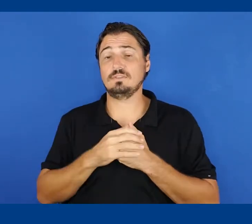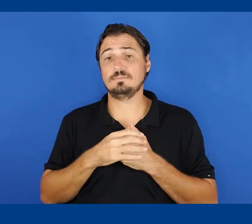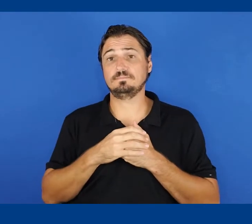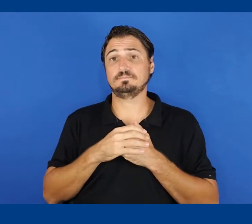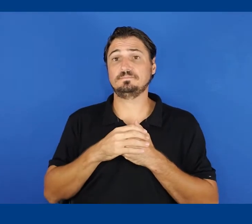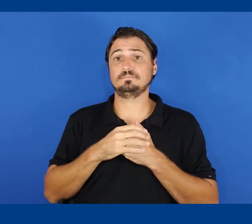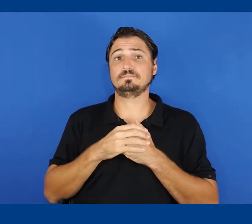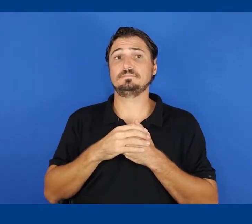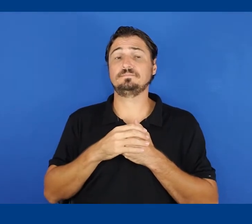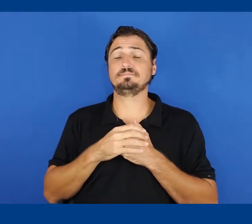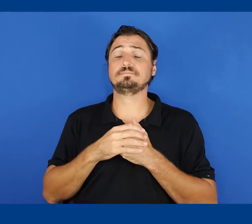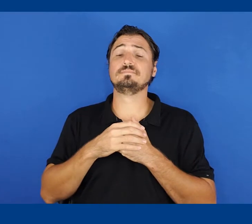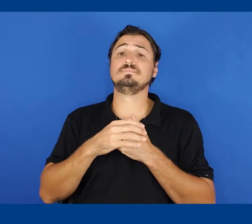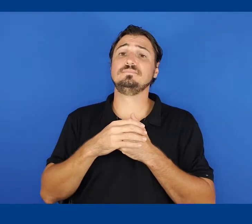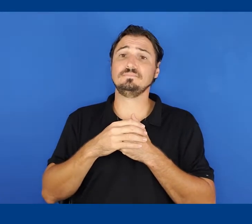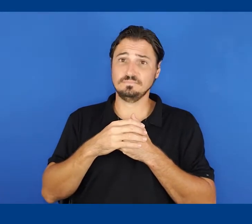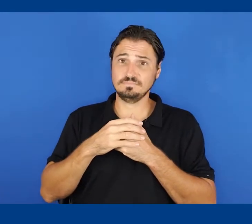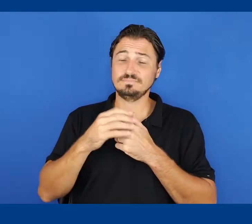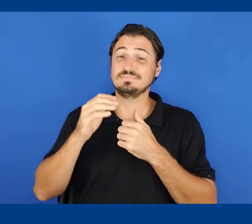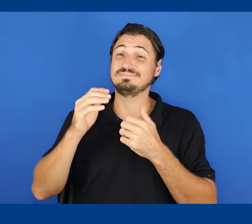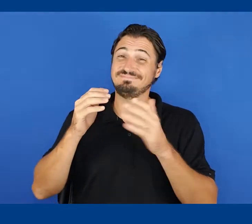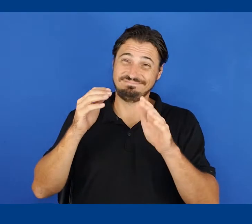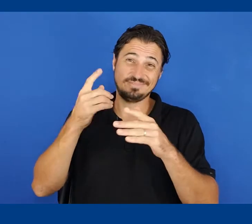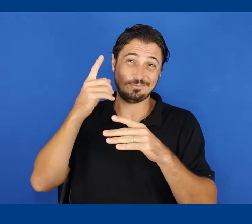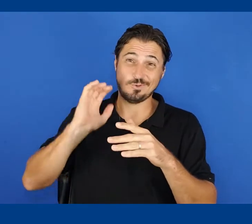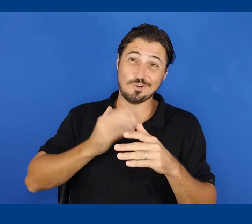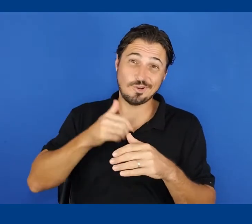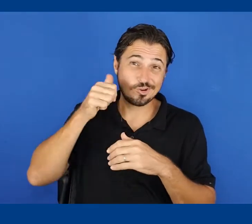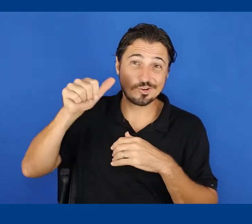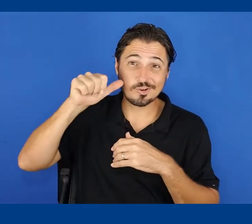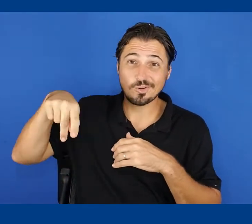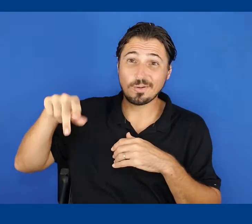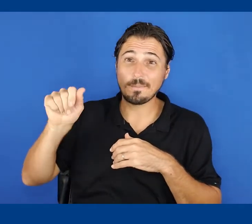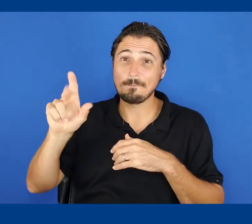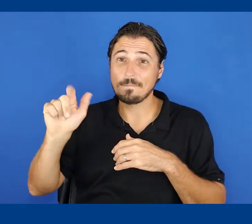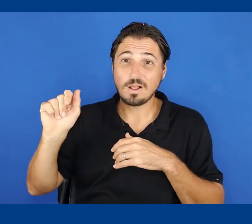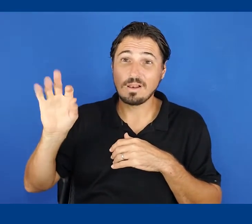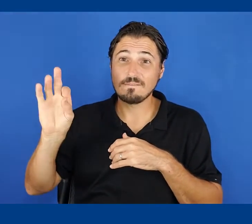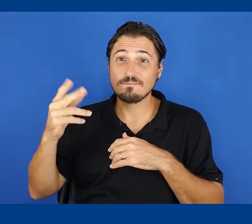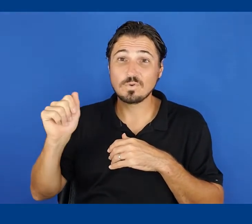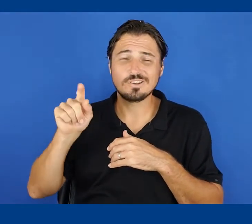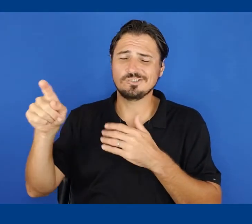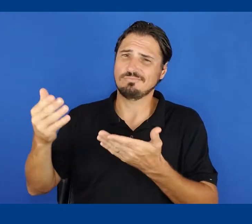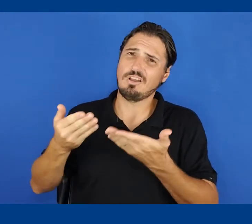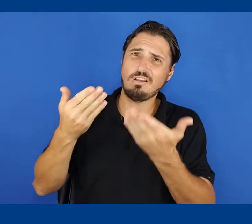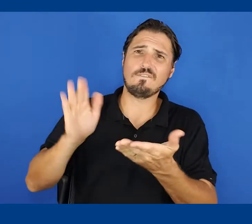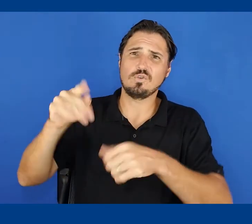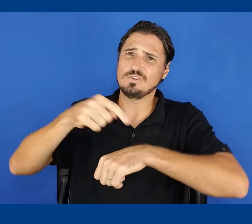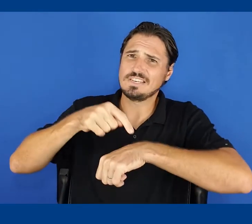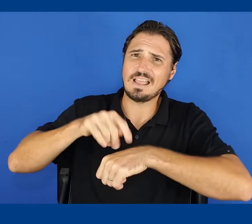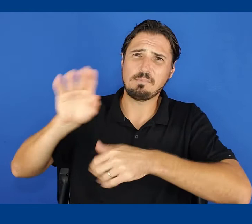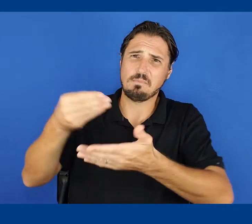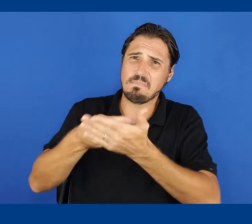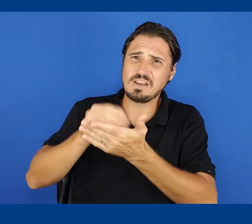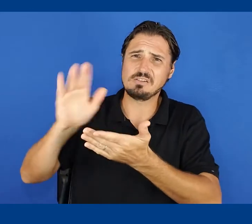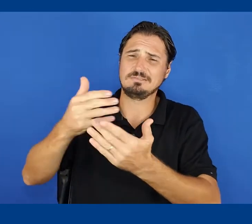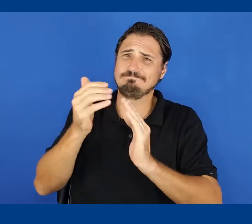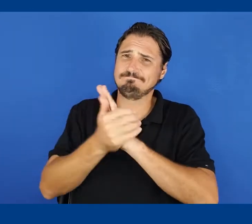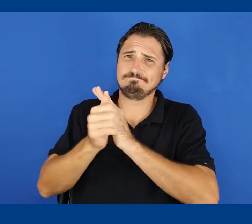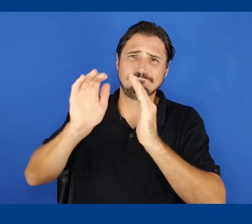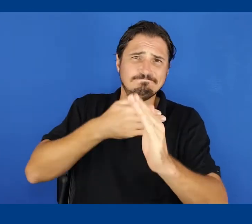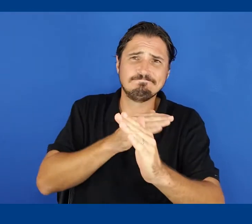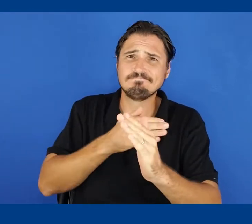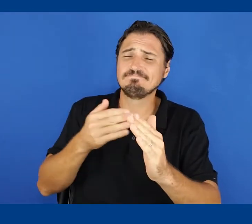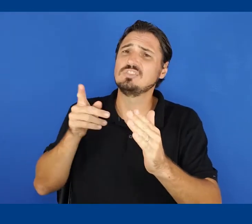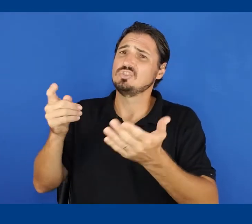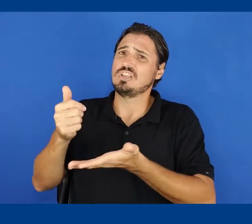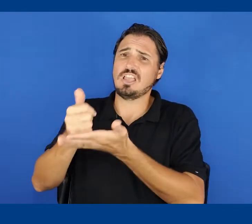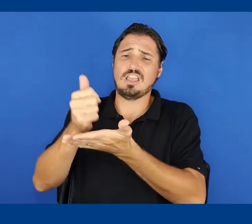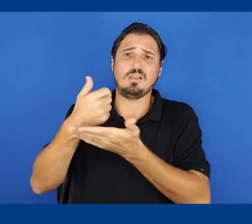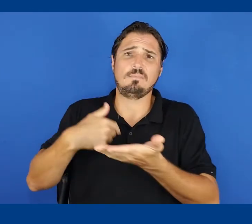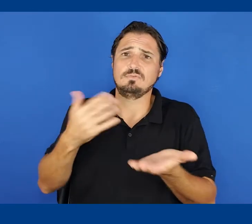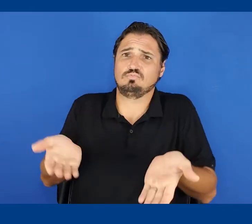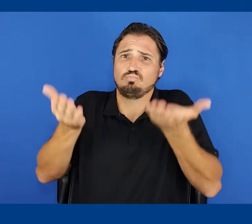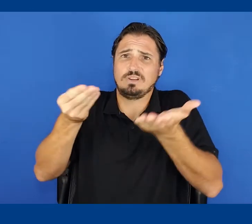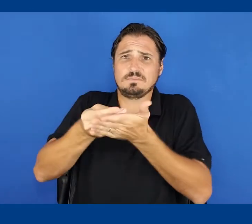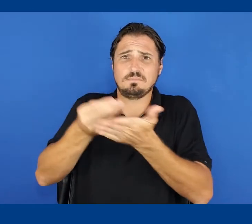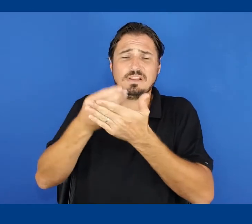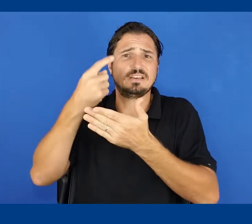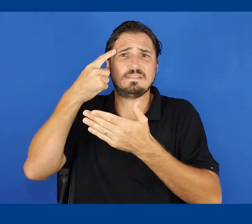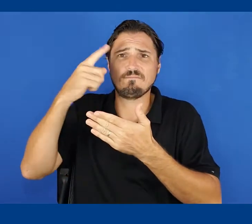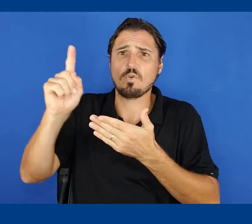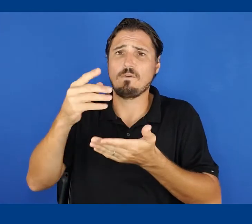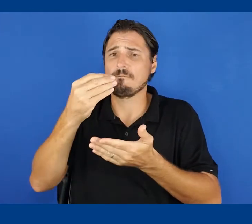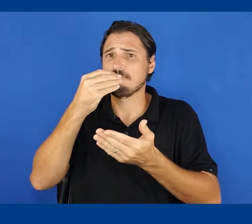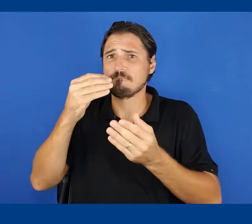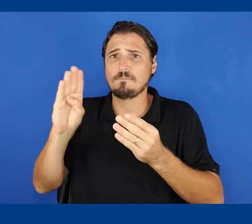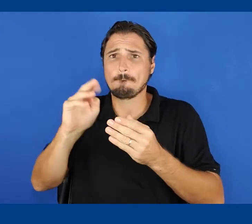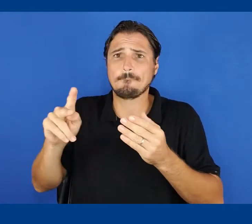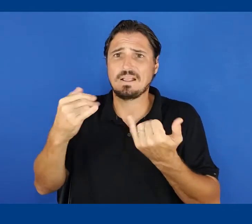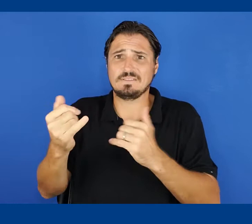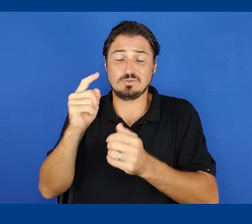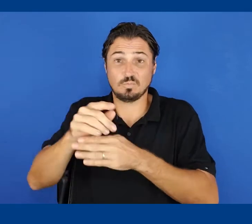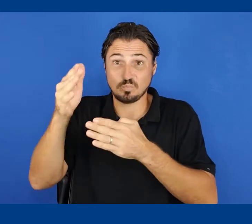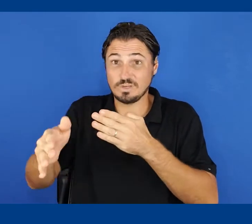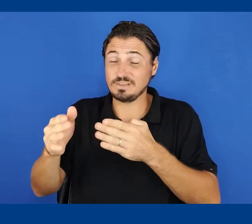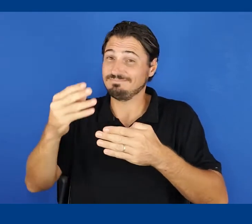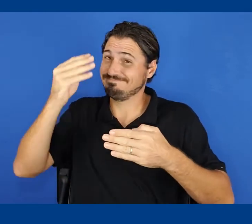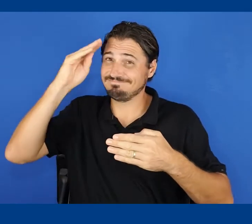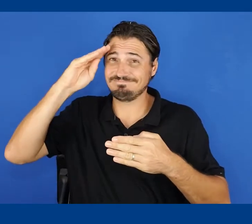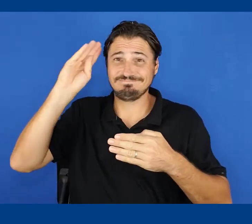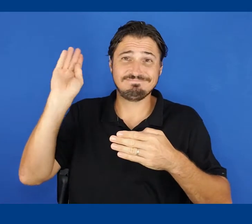To our girl Paula Fuga...who donated her talent and her music to help raise money for the Hawaii Food Bank this weekend. We want you to know that Kaua’i loves you and we got you! Thank you